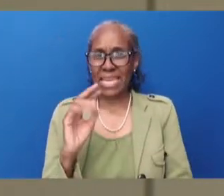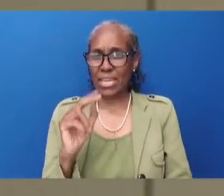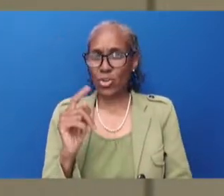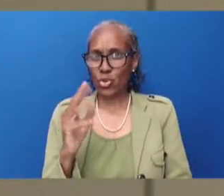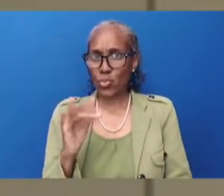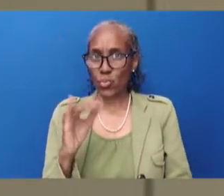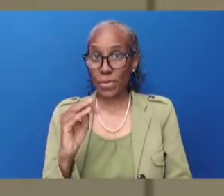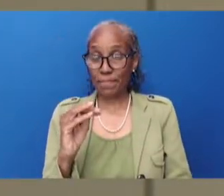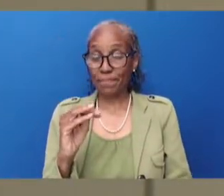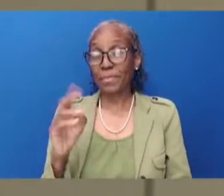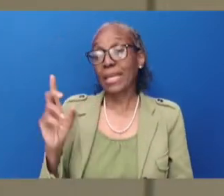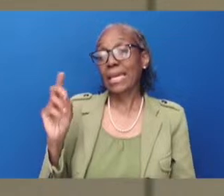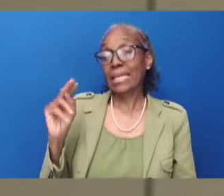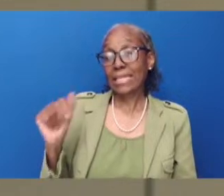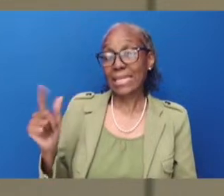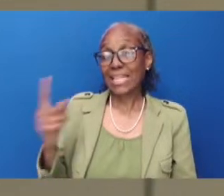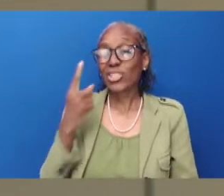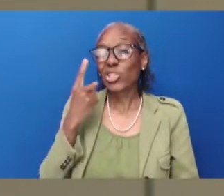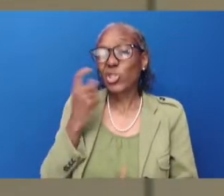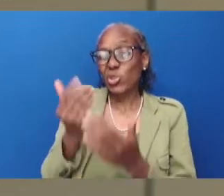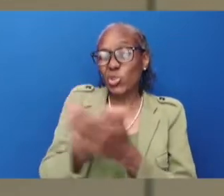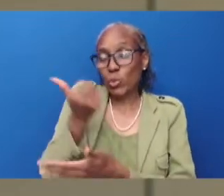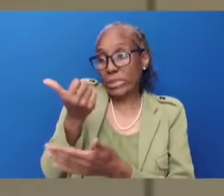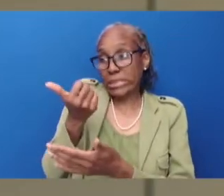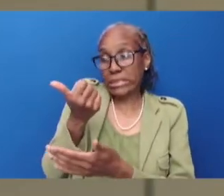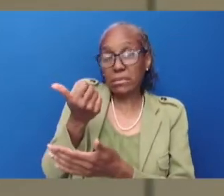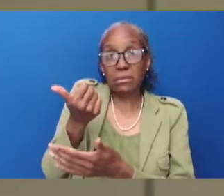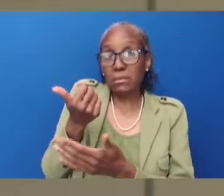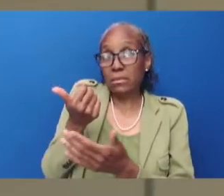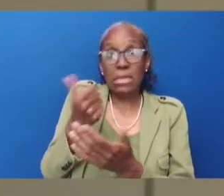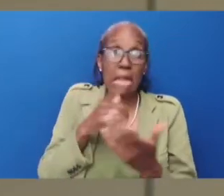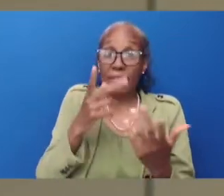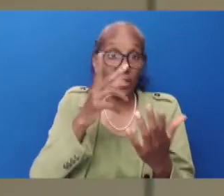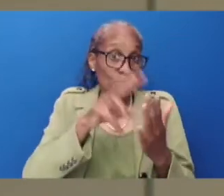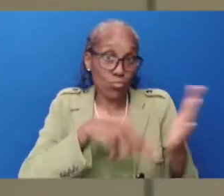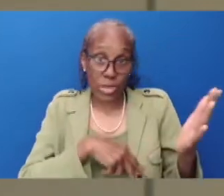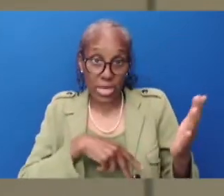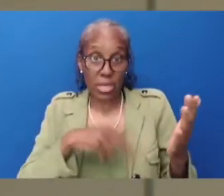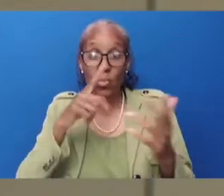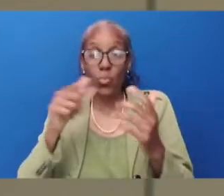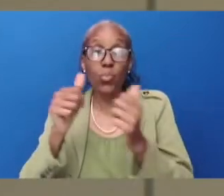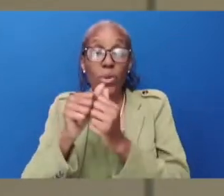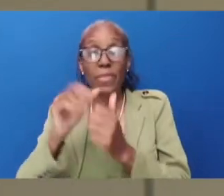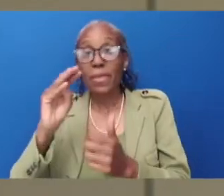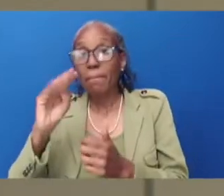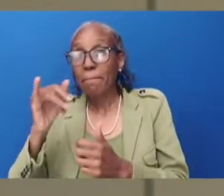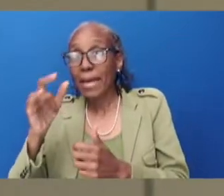ABOUT THE INTERIM.